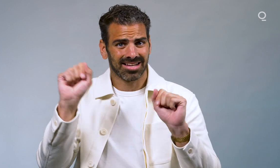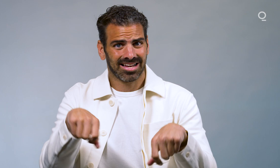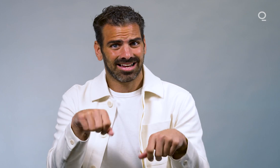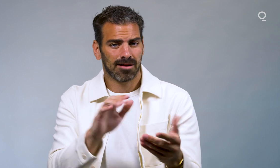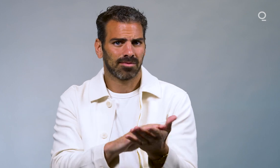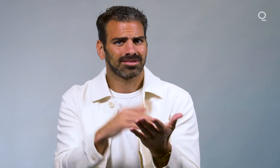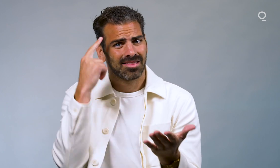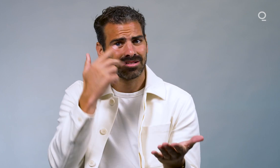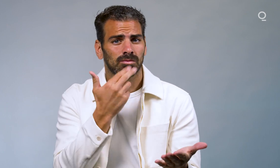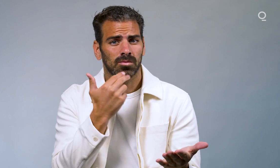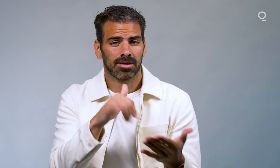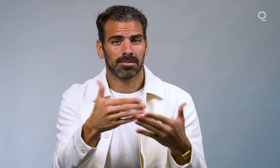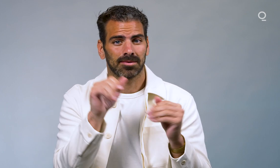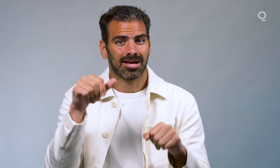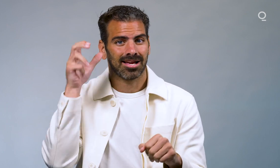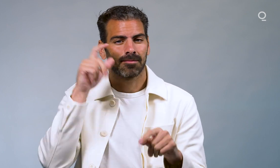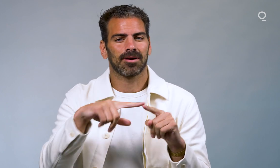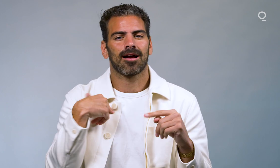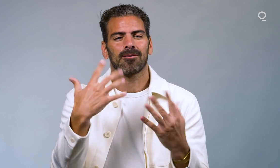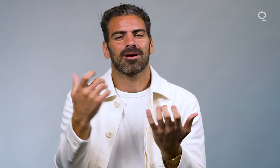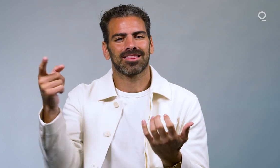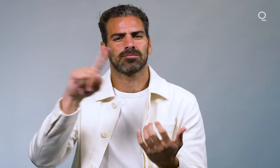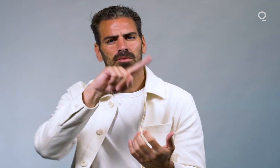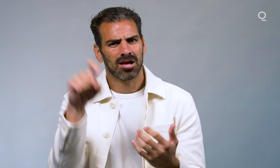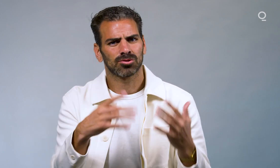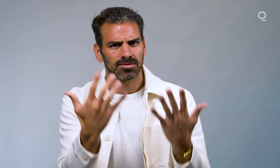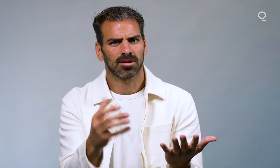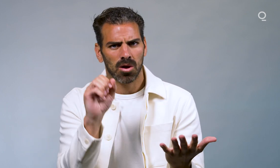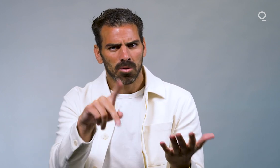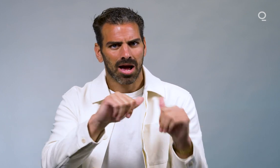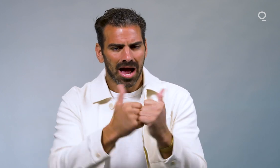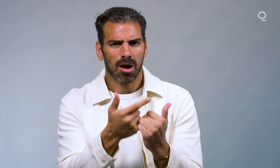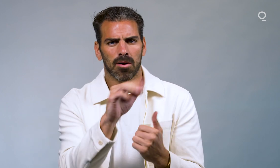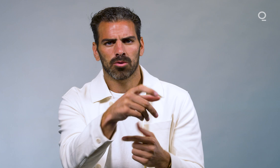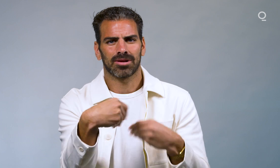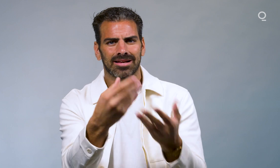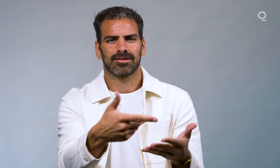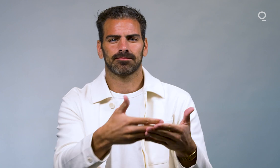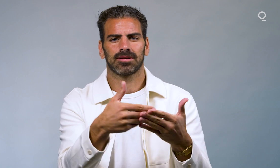that I would have access to language. Right? Of course it's cute. But I always want to ask people, okay,